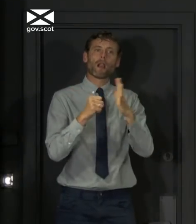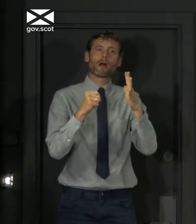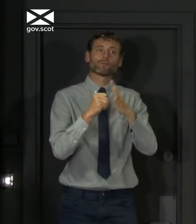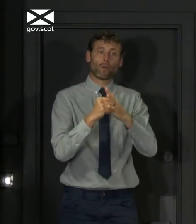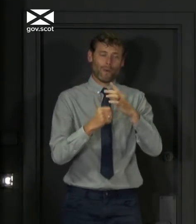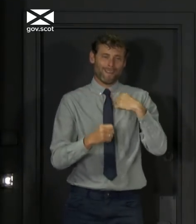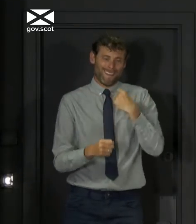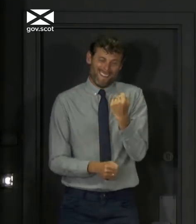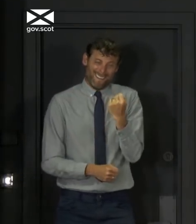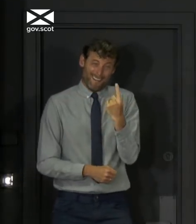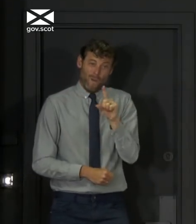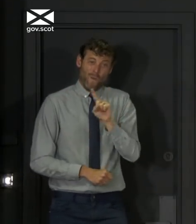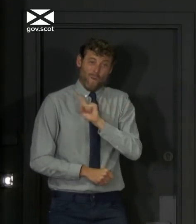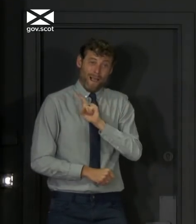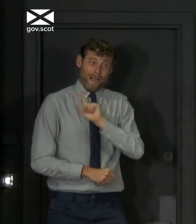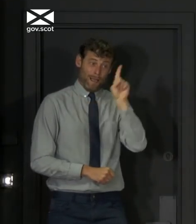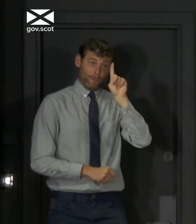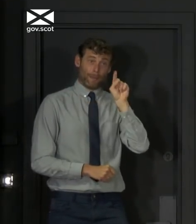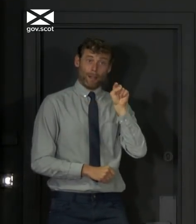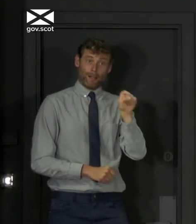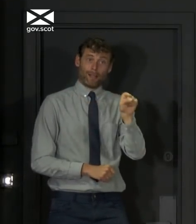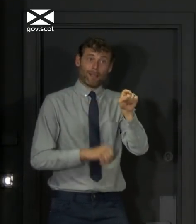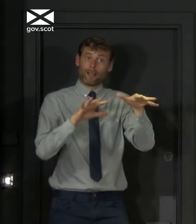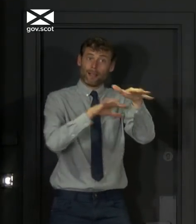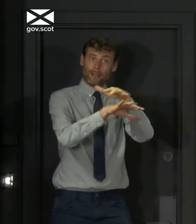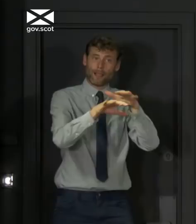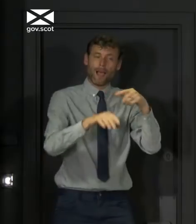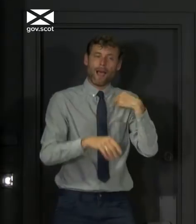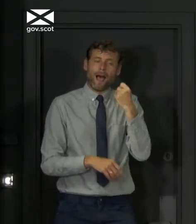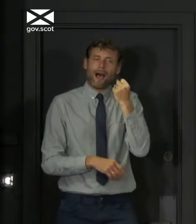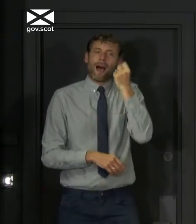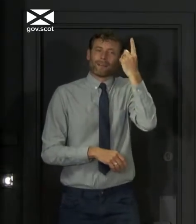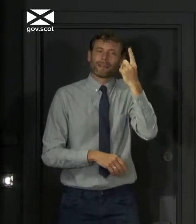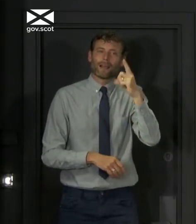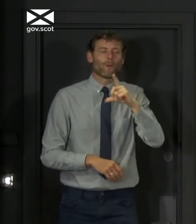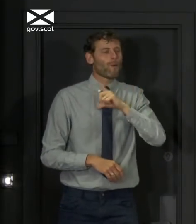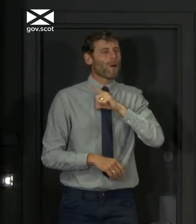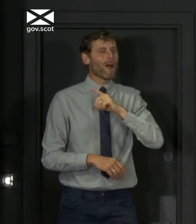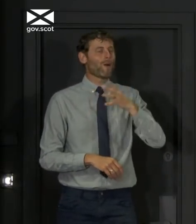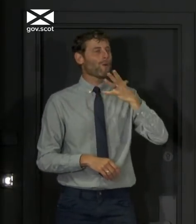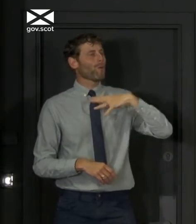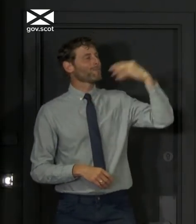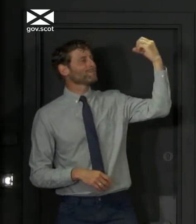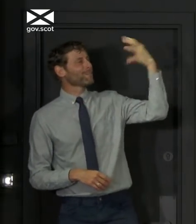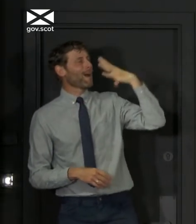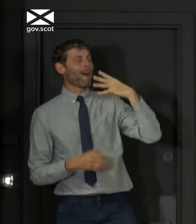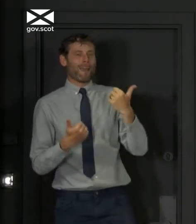I really, really do, I understand people's desire to enjoy the sunshine - on the very